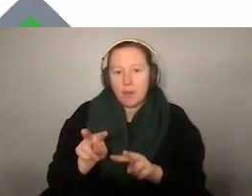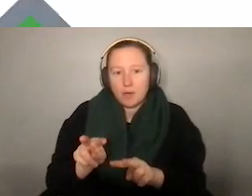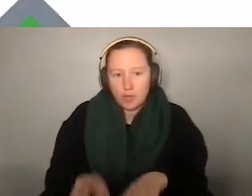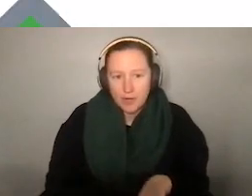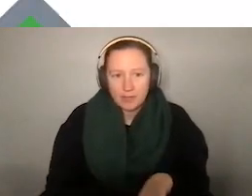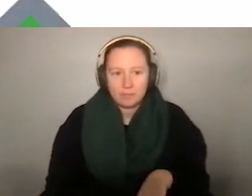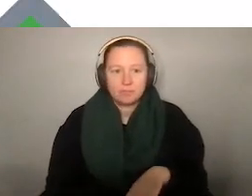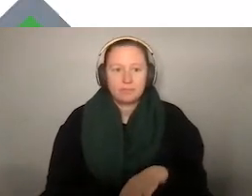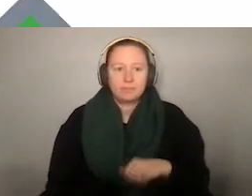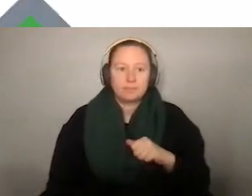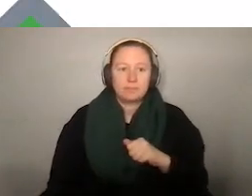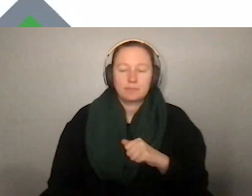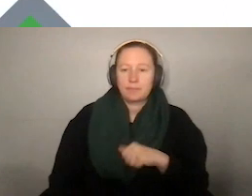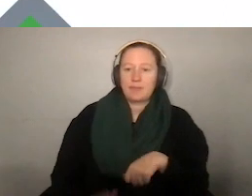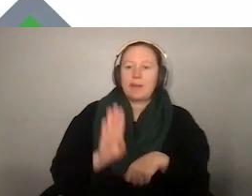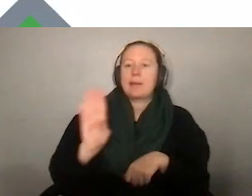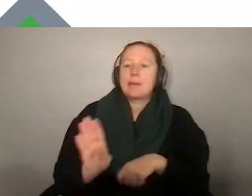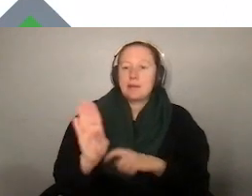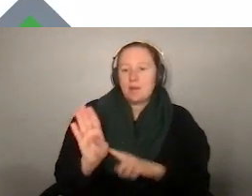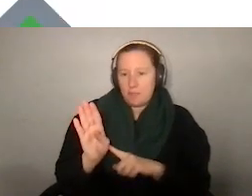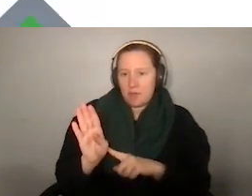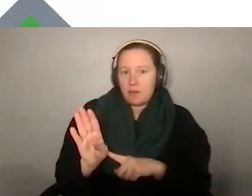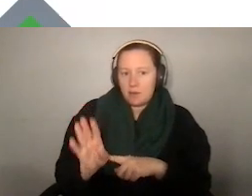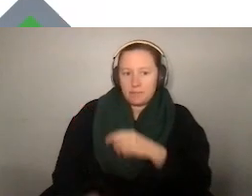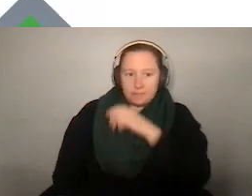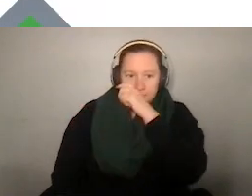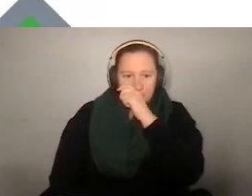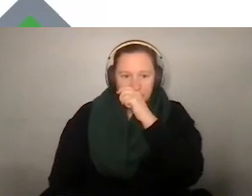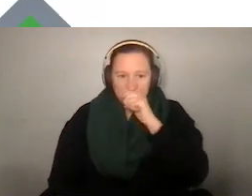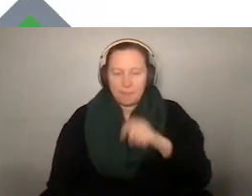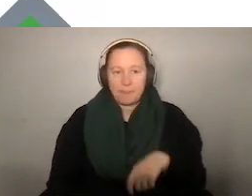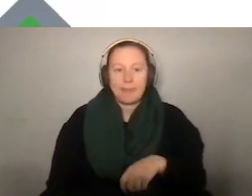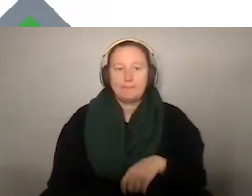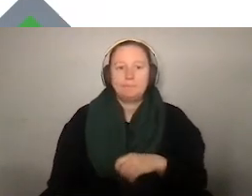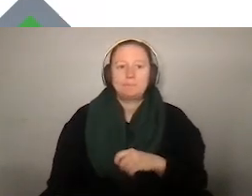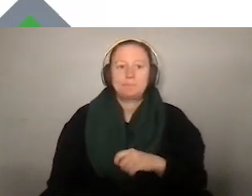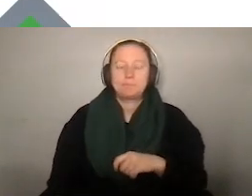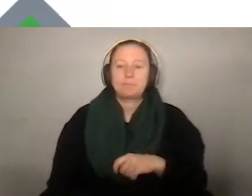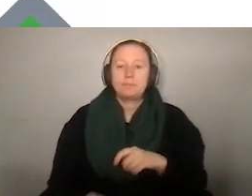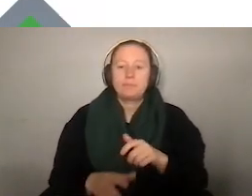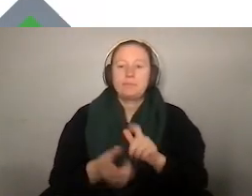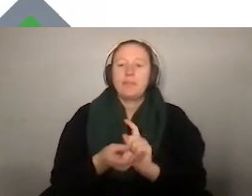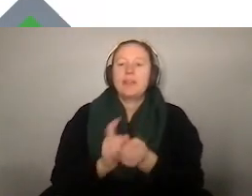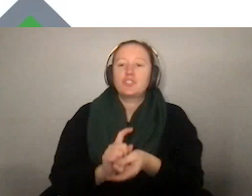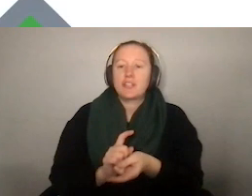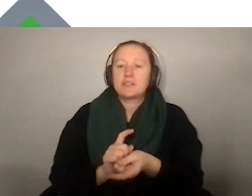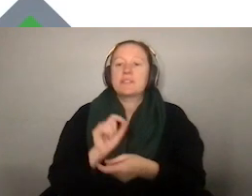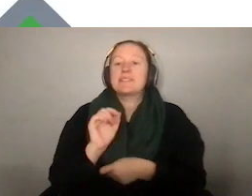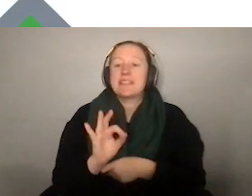The answer is B. Adjustments to financially closed awards are permitted,